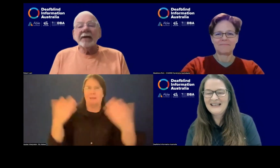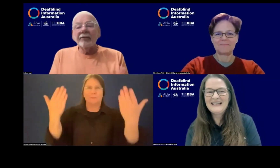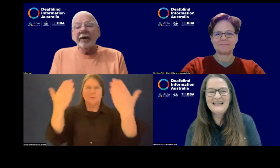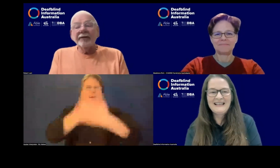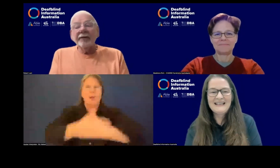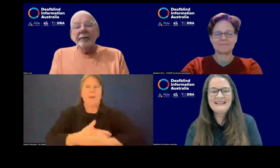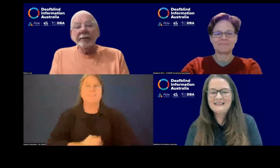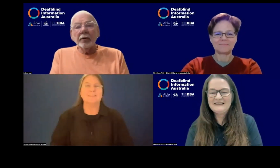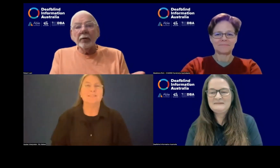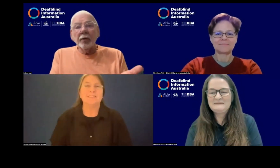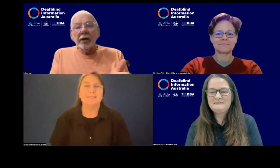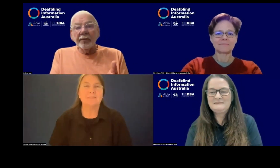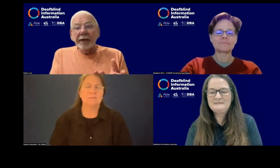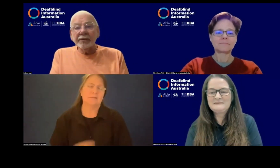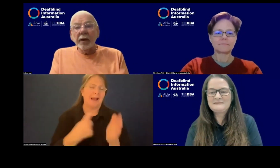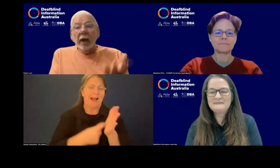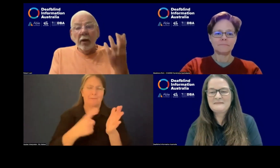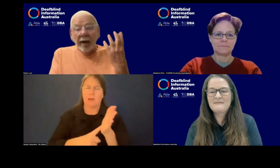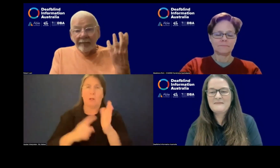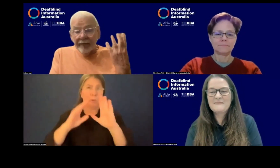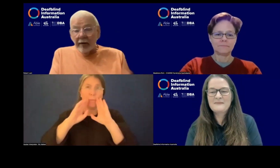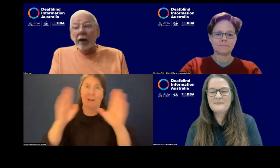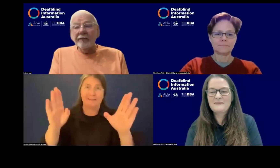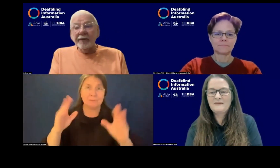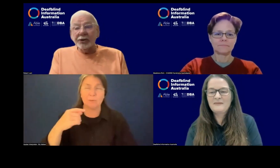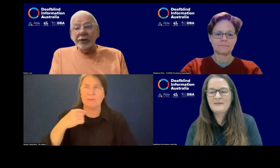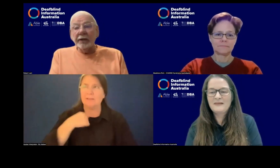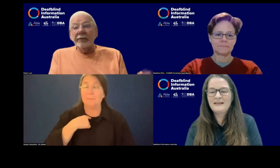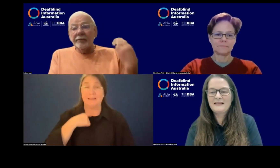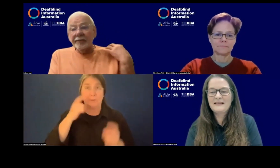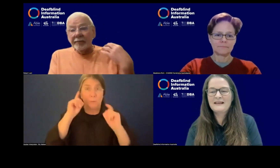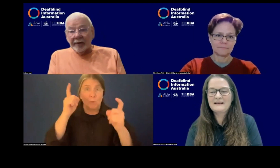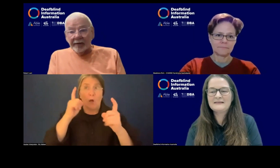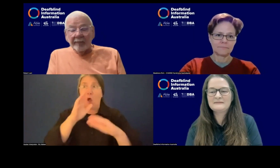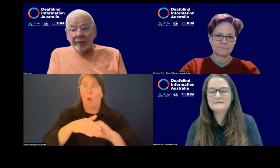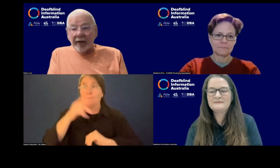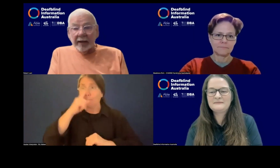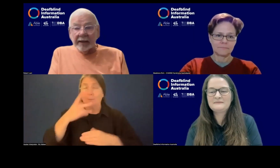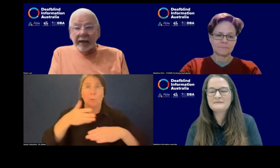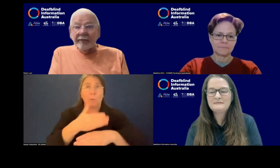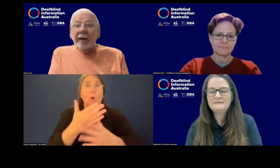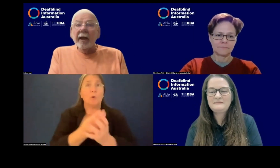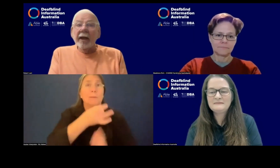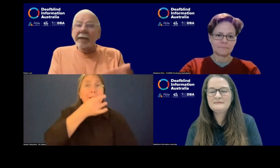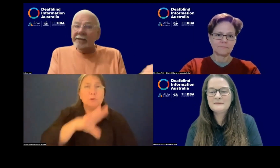Because I really feel for people working with kids who have very low vision and are profoundly deaf.